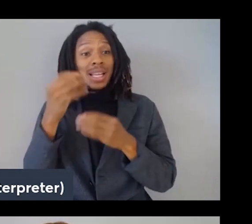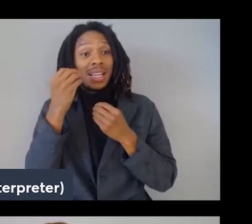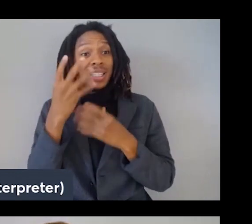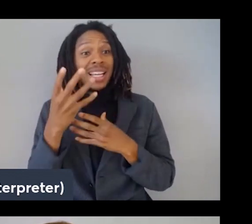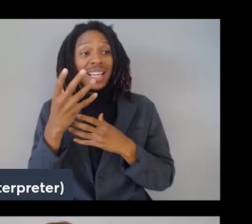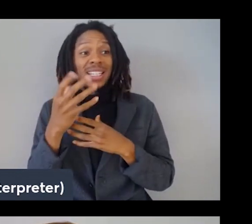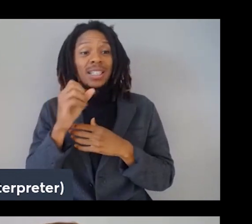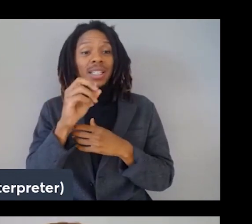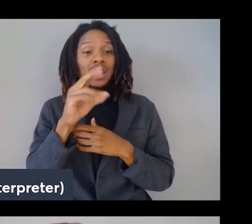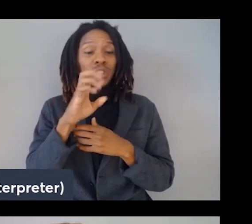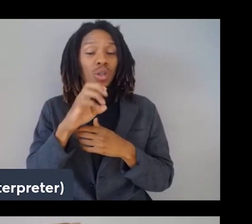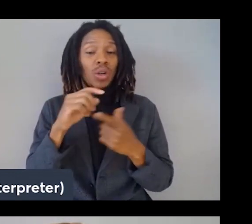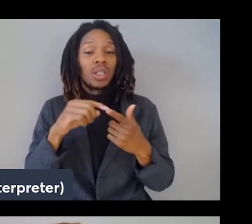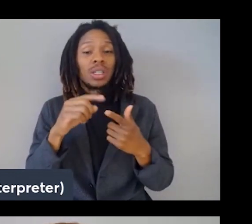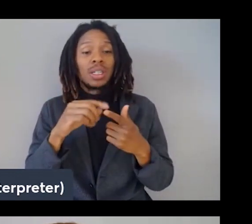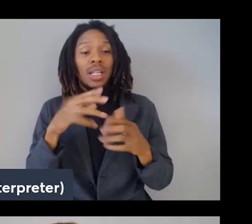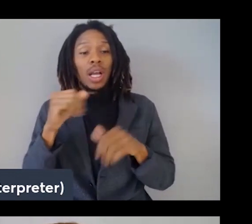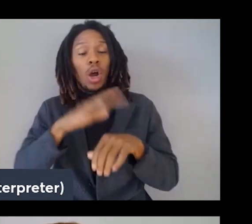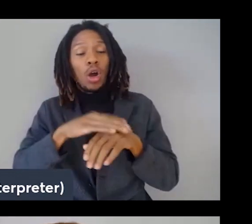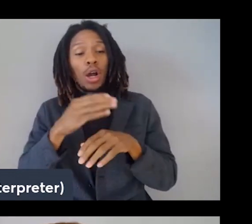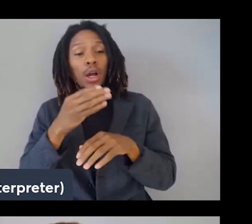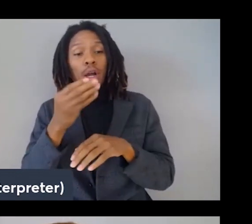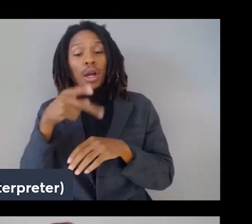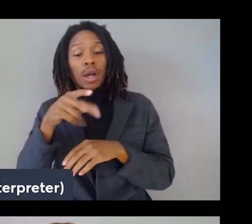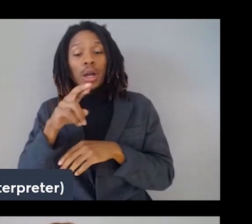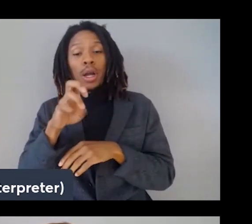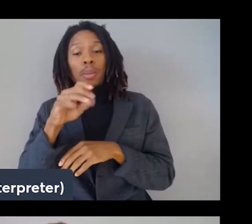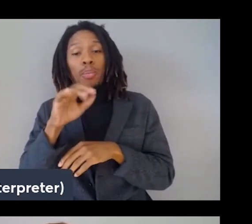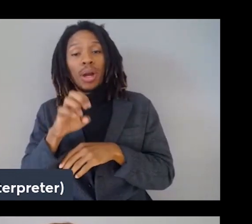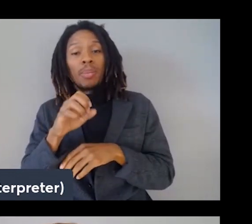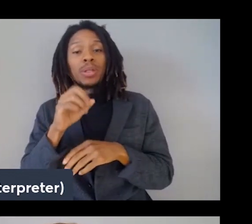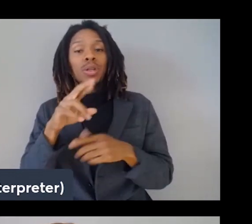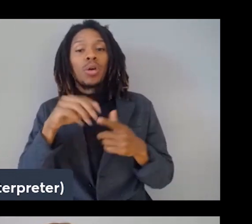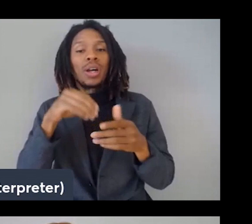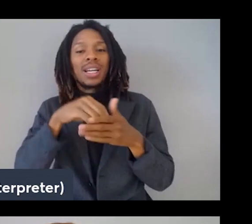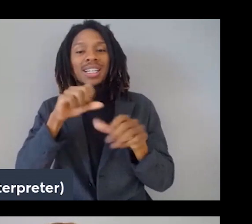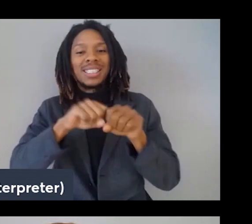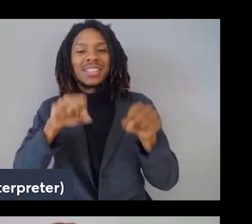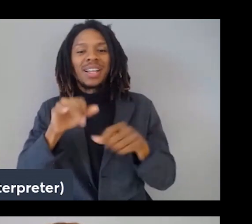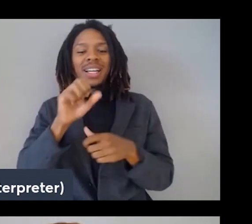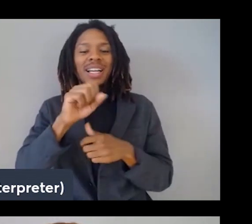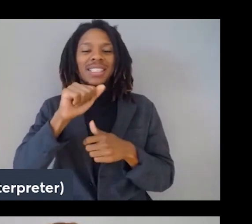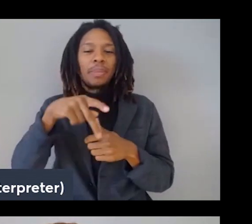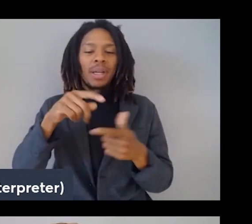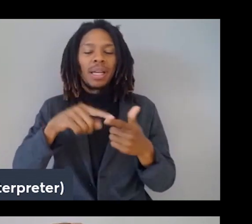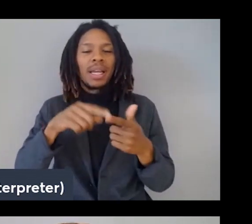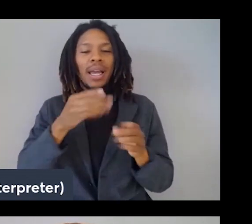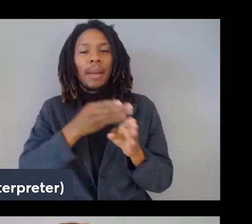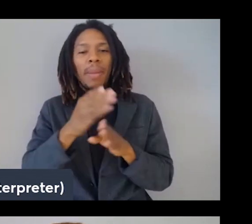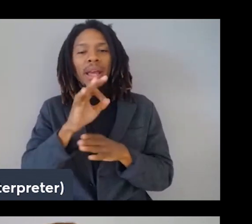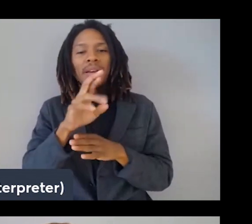lives on-premise or in other places, like in systems like SAP, mainframe, Oracle, and others,